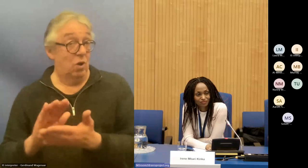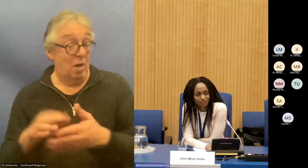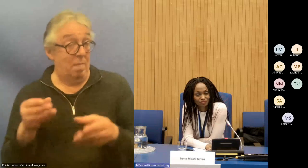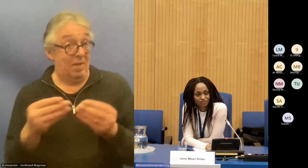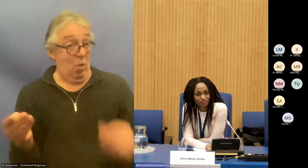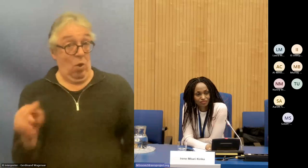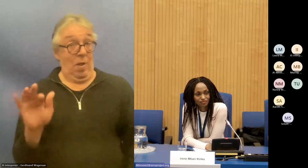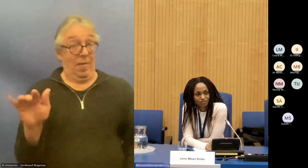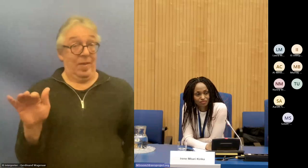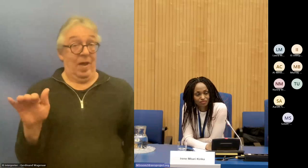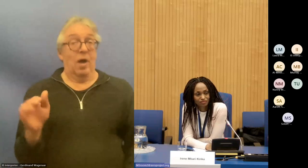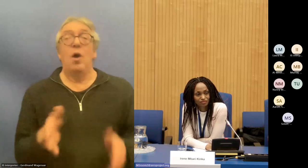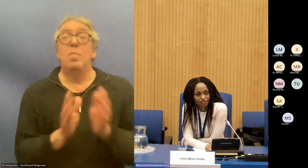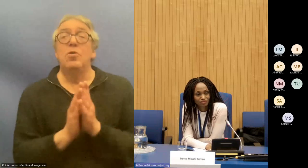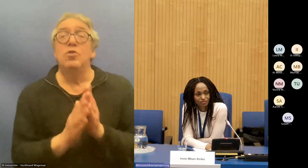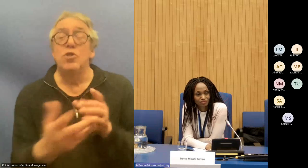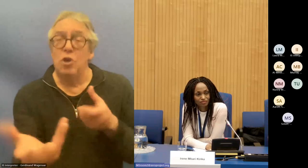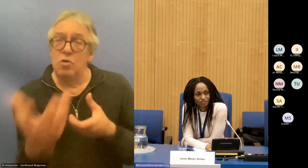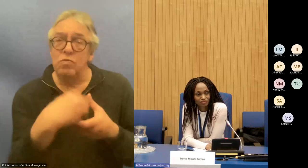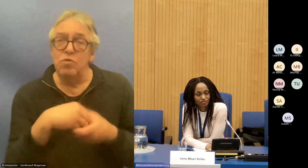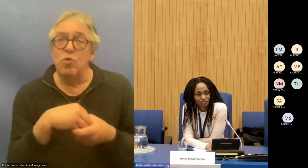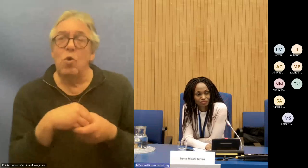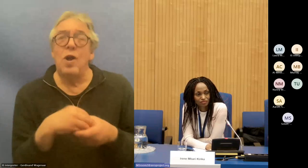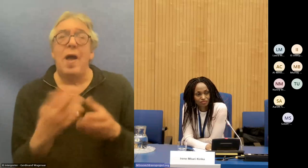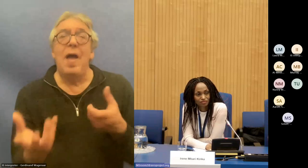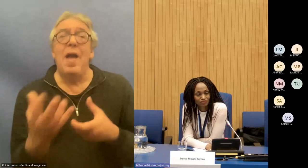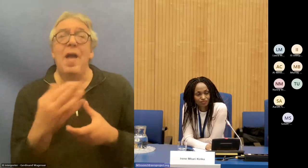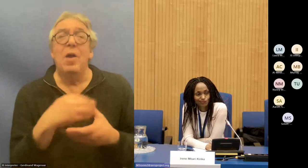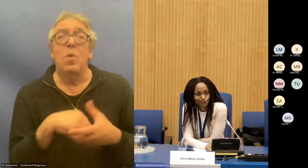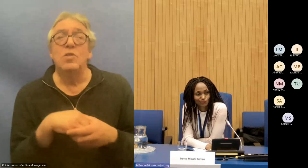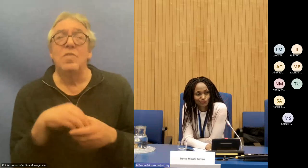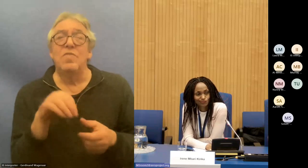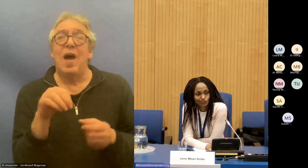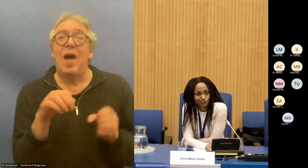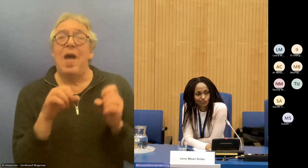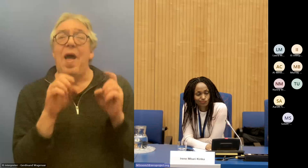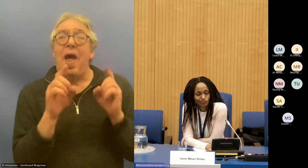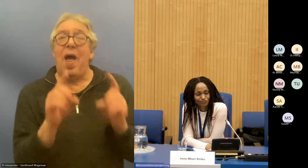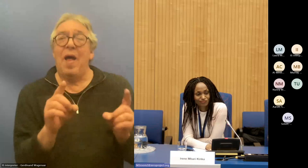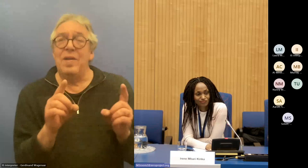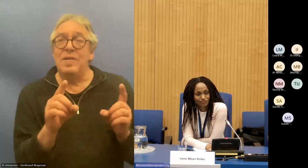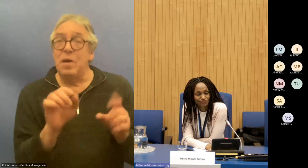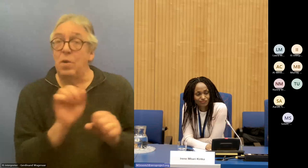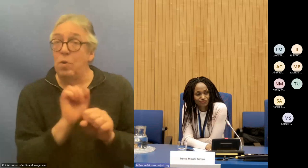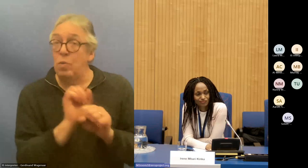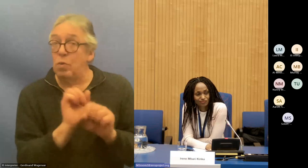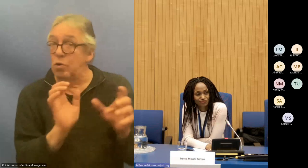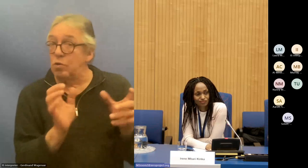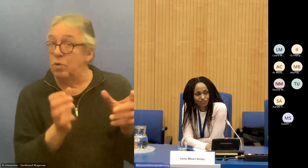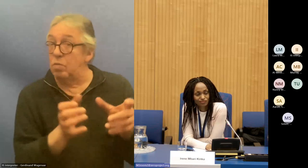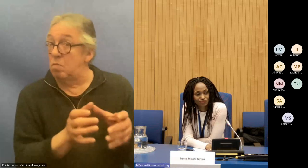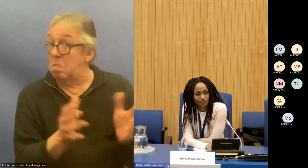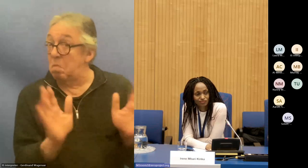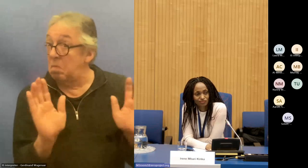inclusive intent working group. I think they are currently doing a presentation but it's a fireside